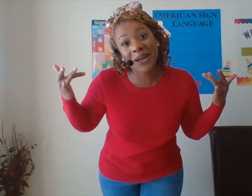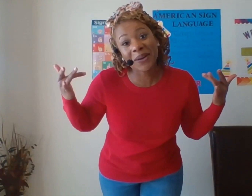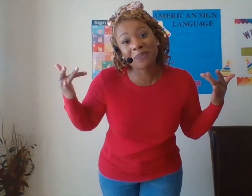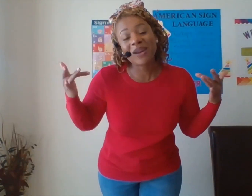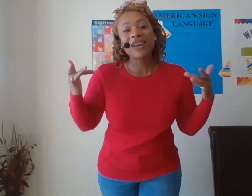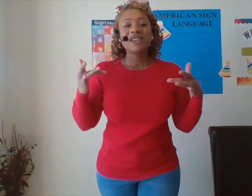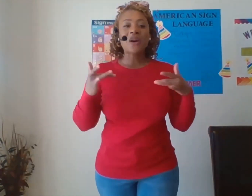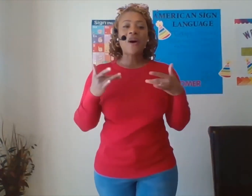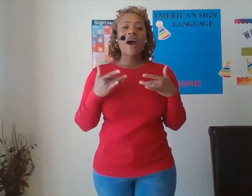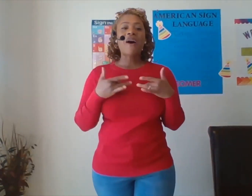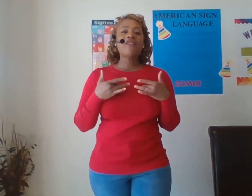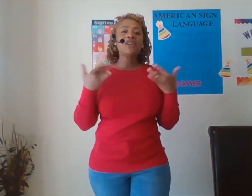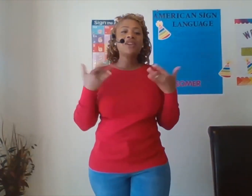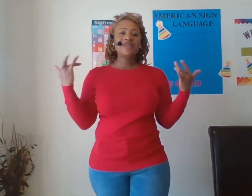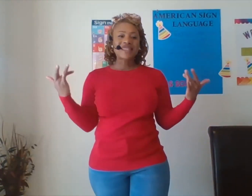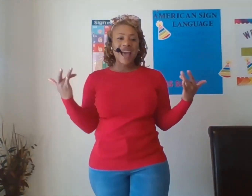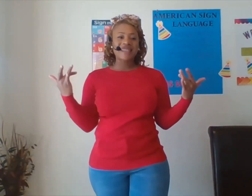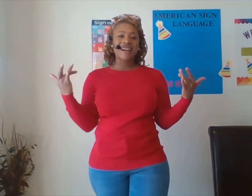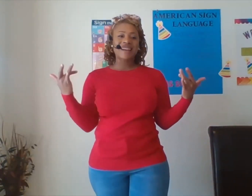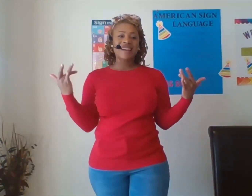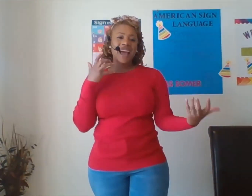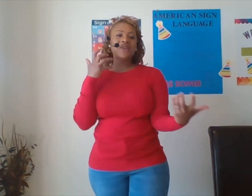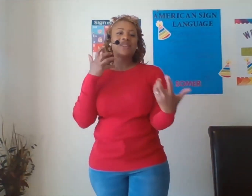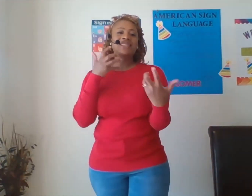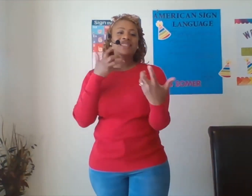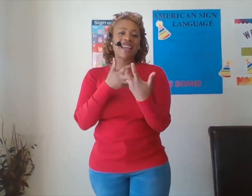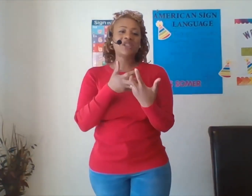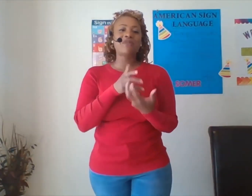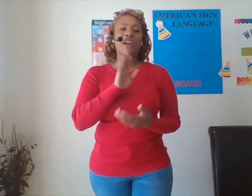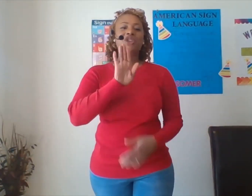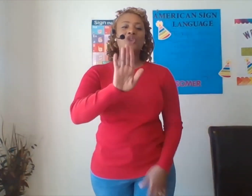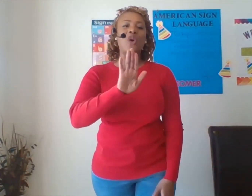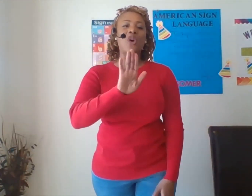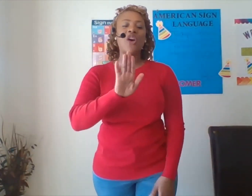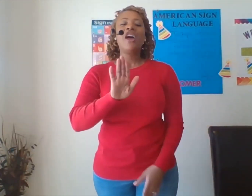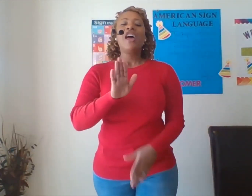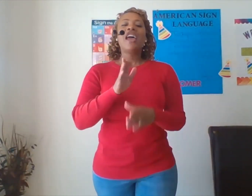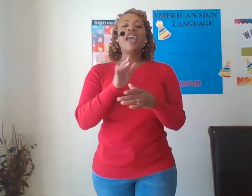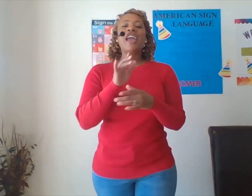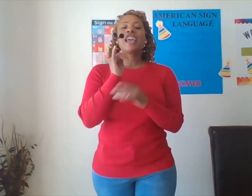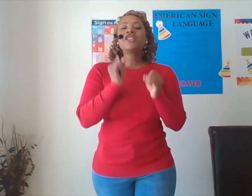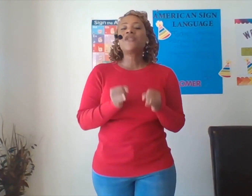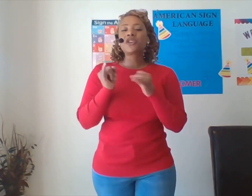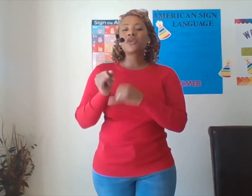so however you sign that sign you can sign it to match your individual